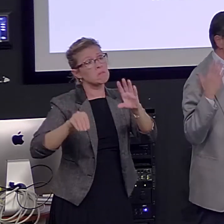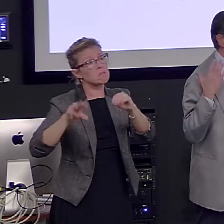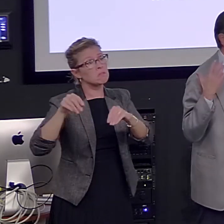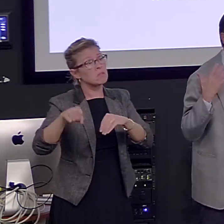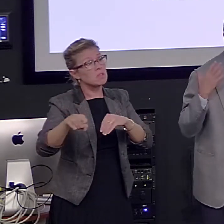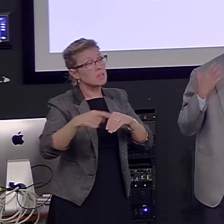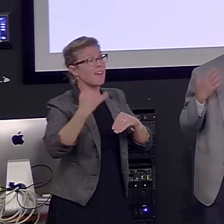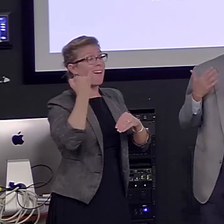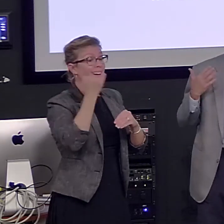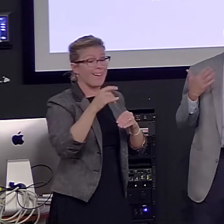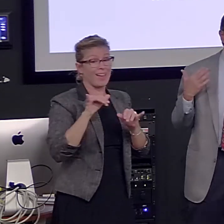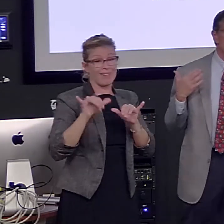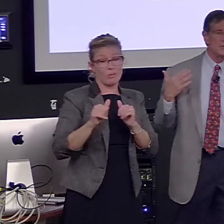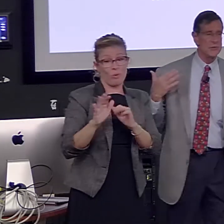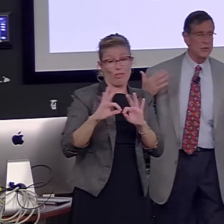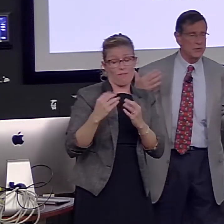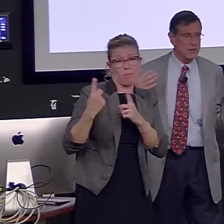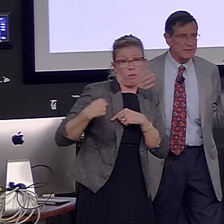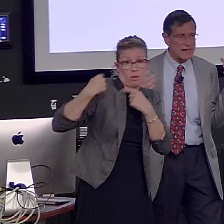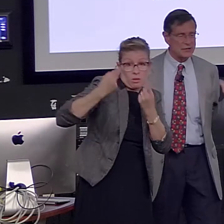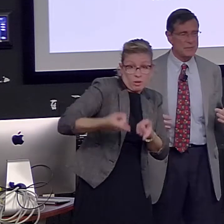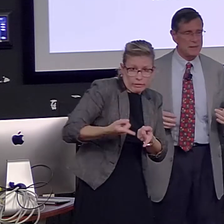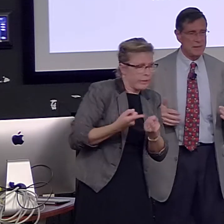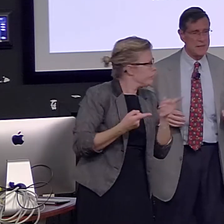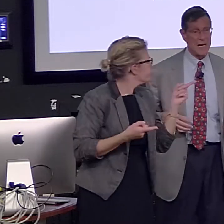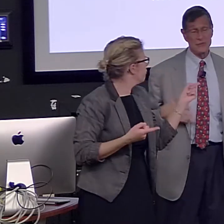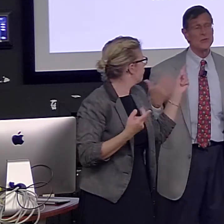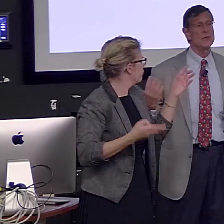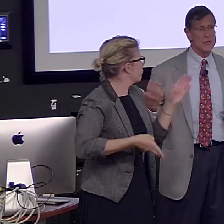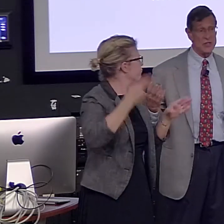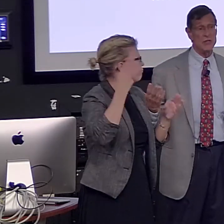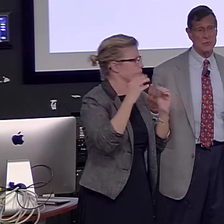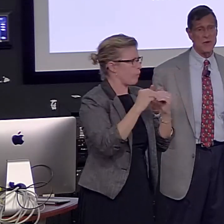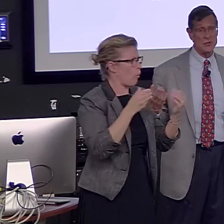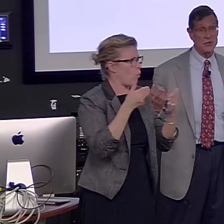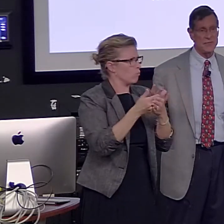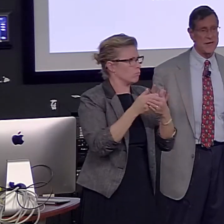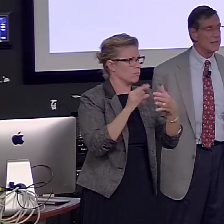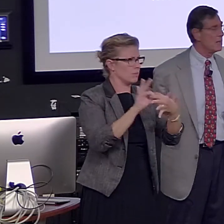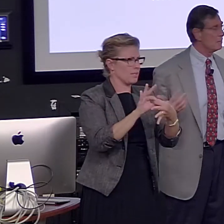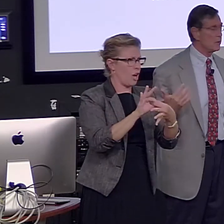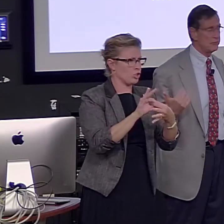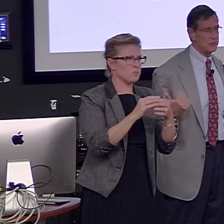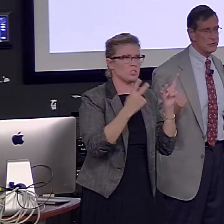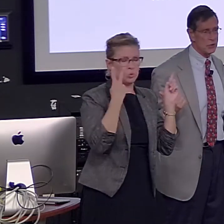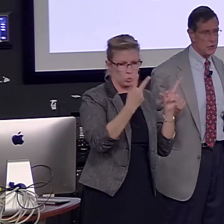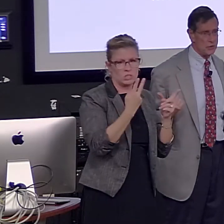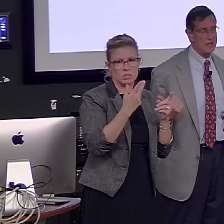you have much higher incidence of security and attachment than not so there's an intervention effect both for security